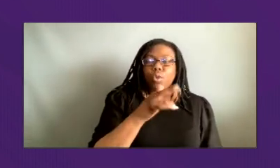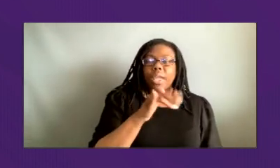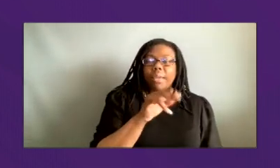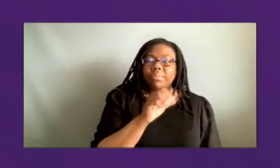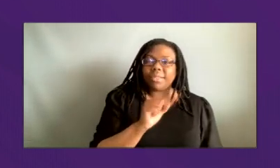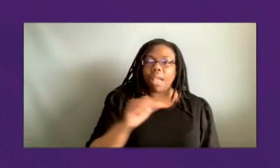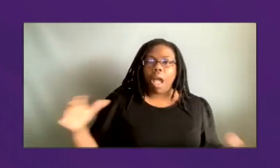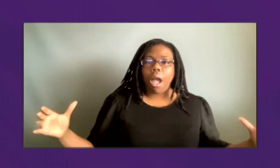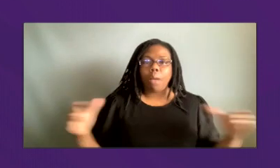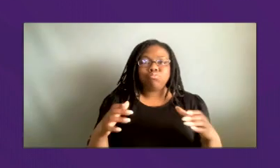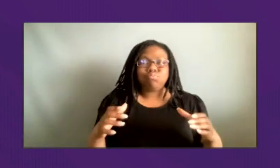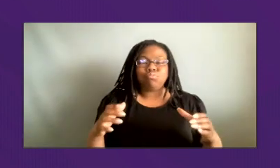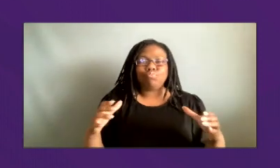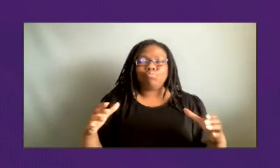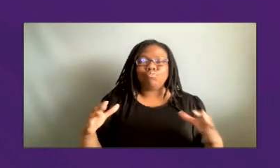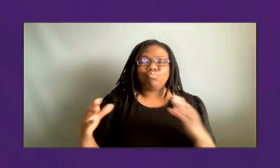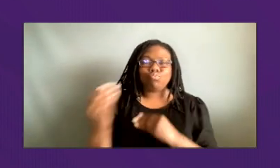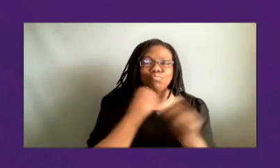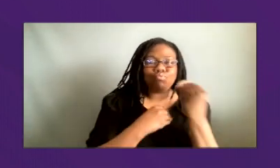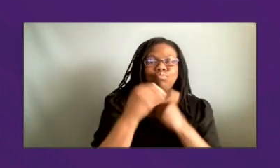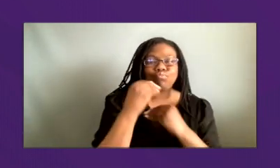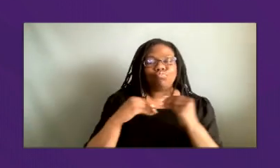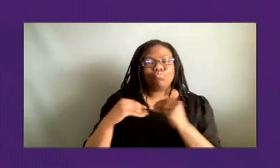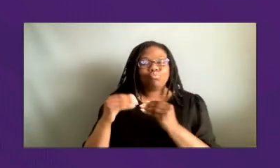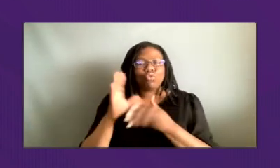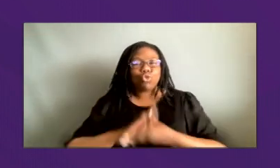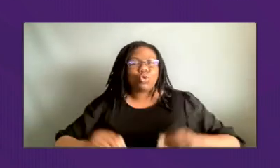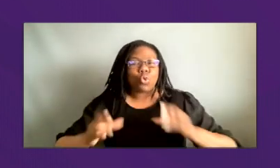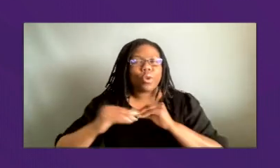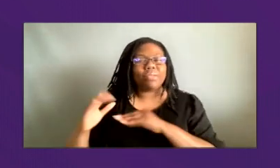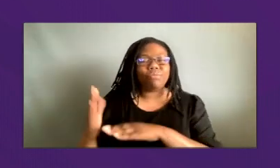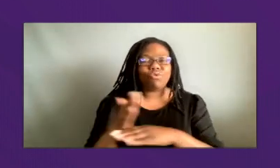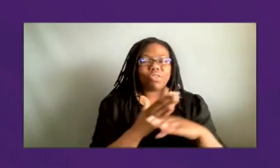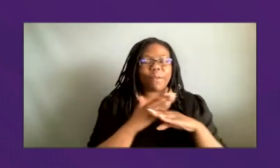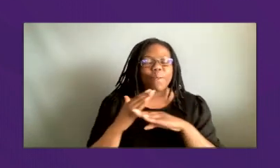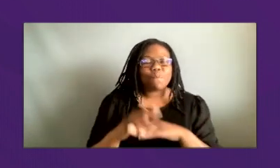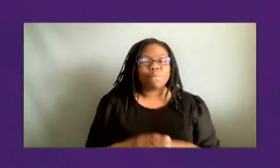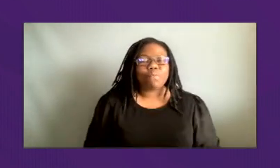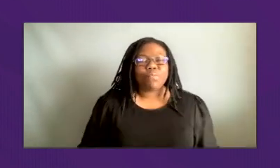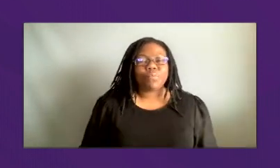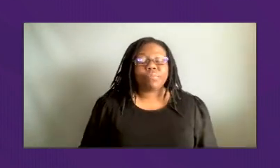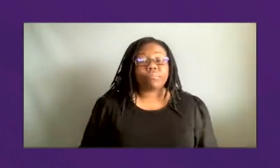Native peoples and pilgrims are always vital characters or participants in the story of